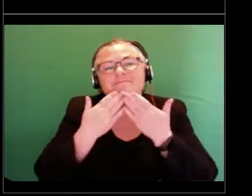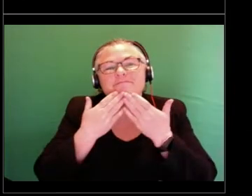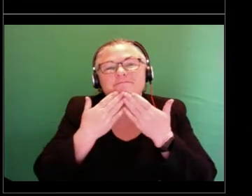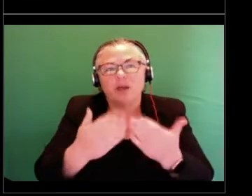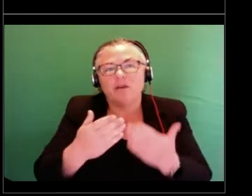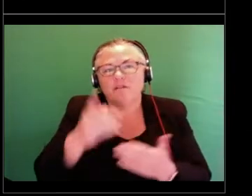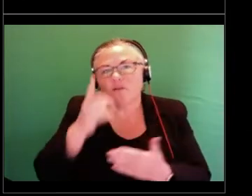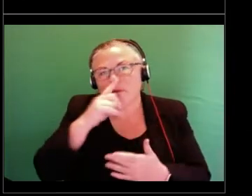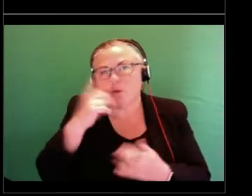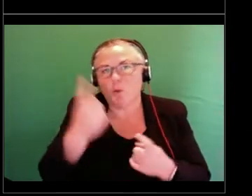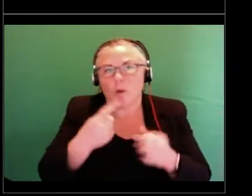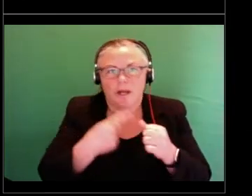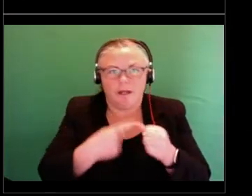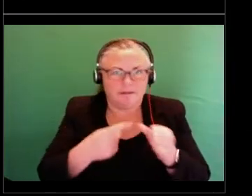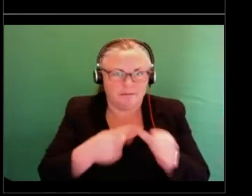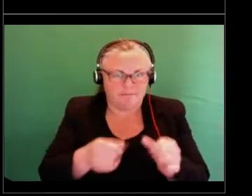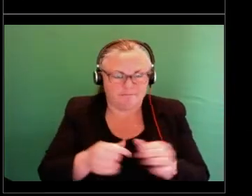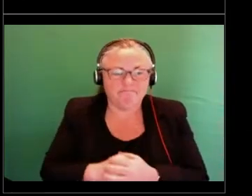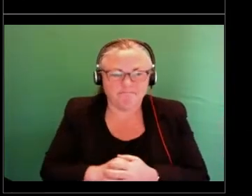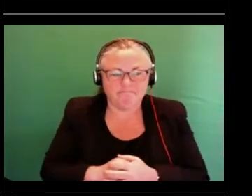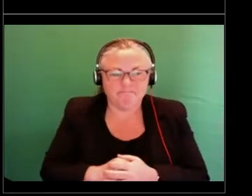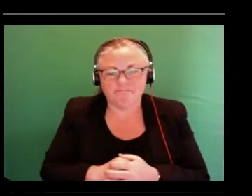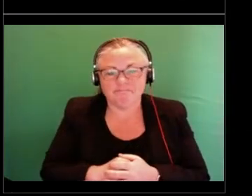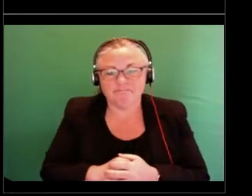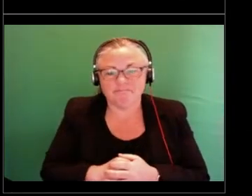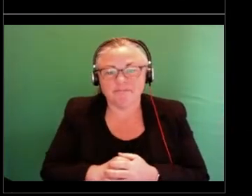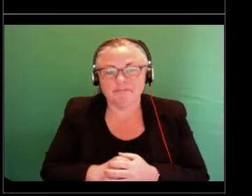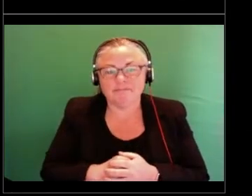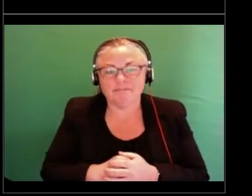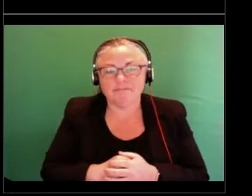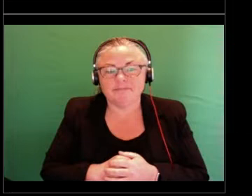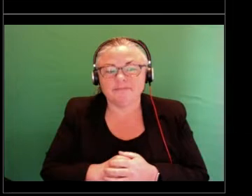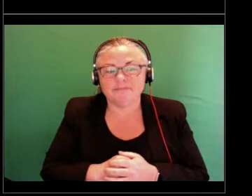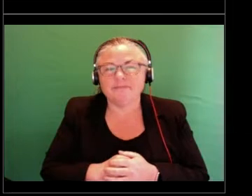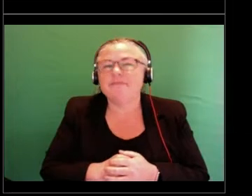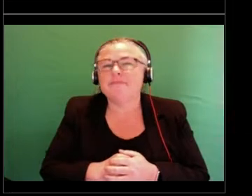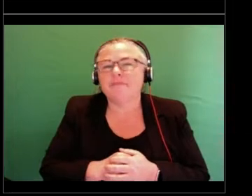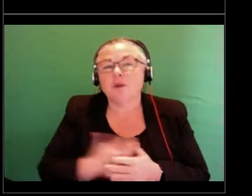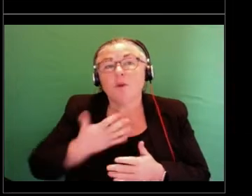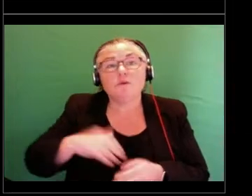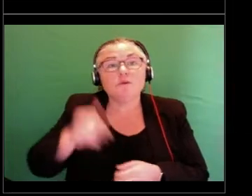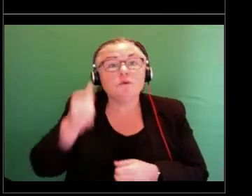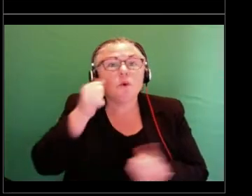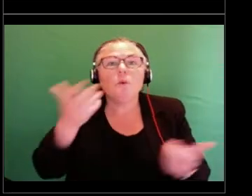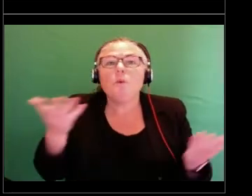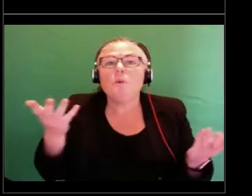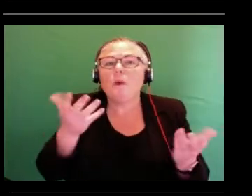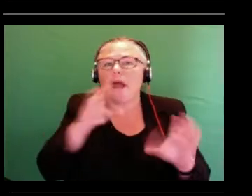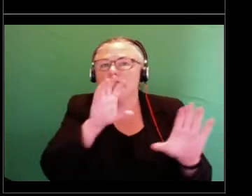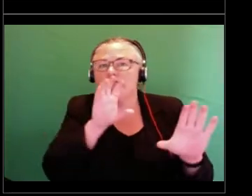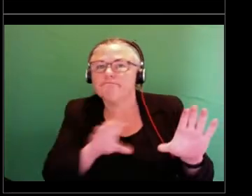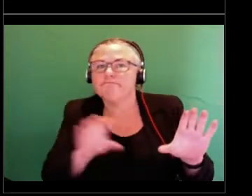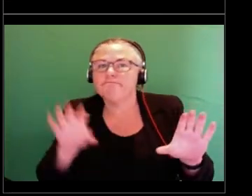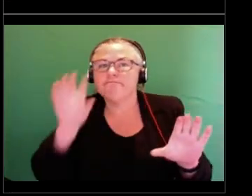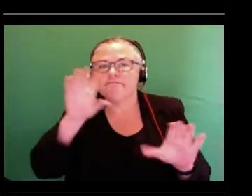I acknowledge Elders past, present and emerging. In terms of what we're speaking about today, I've got 40 minutes to talk to you about the